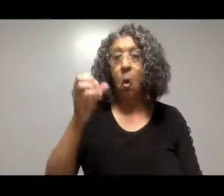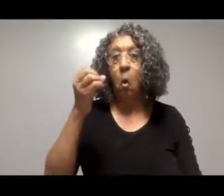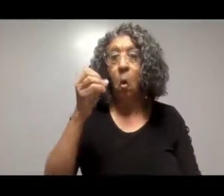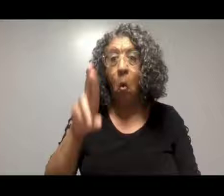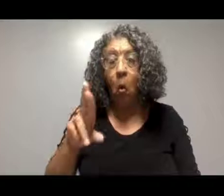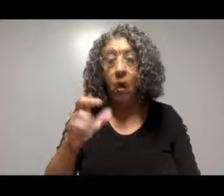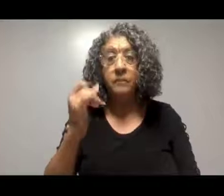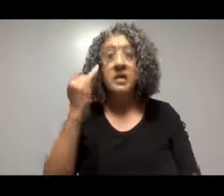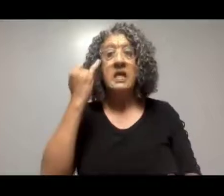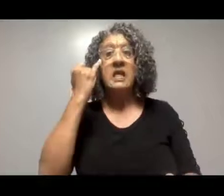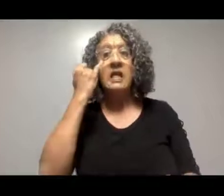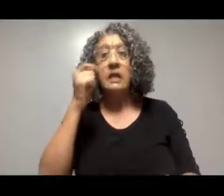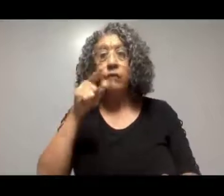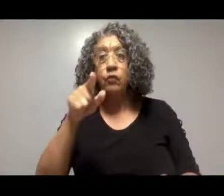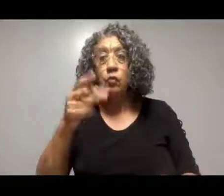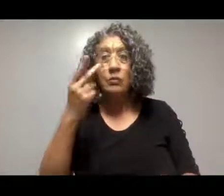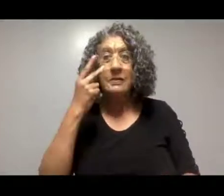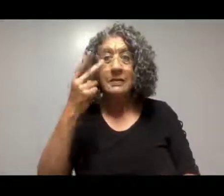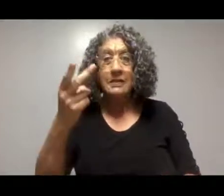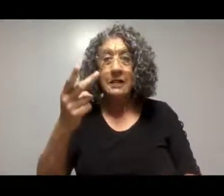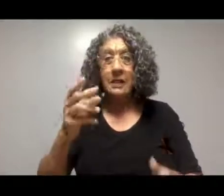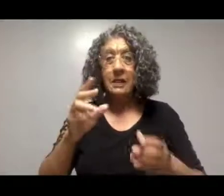if you're not sure what to put down, you could put down "open".